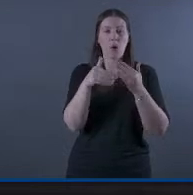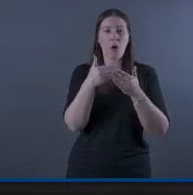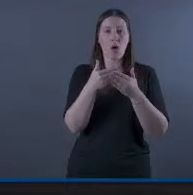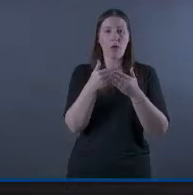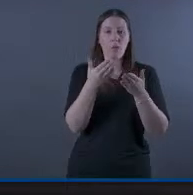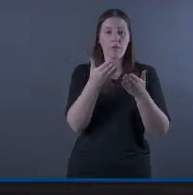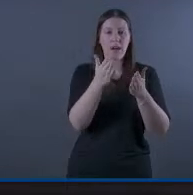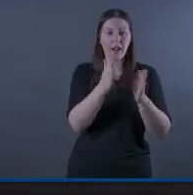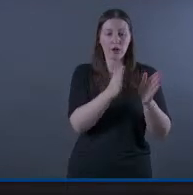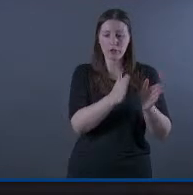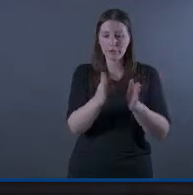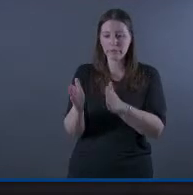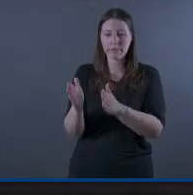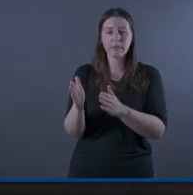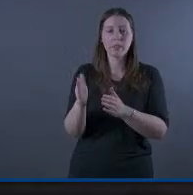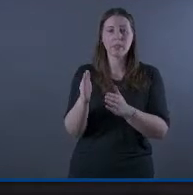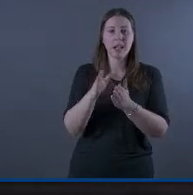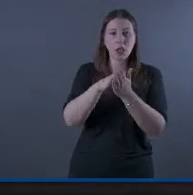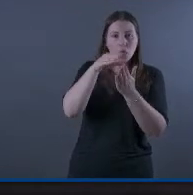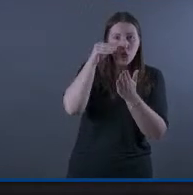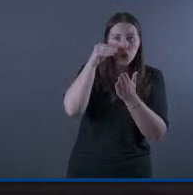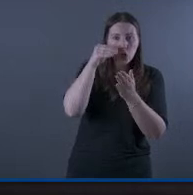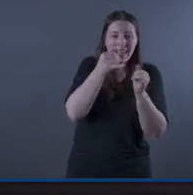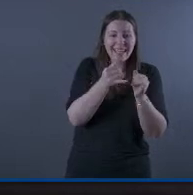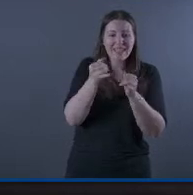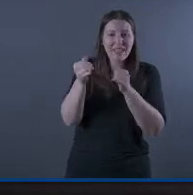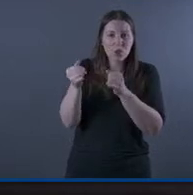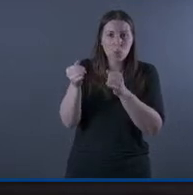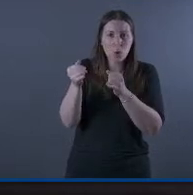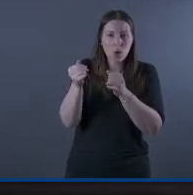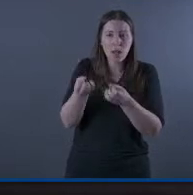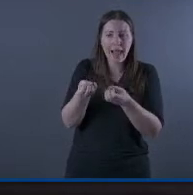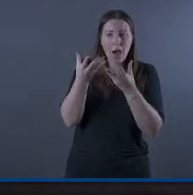on a weekly basis. So if you're frustrated that you can't make an appointment